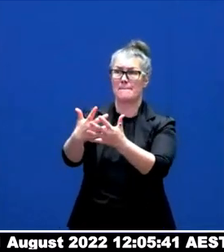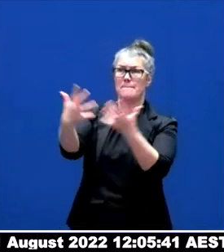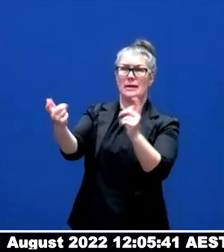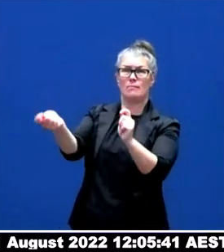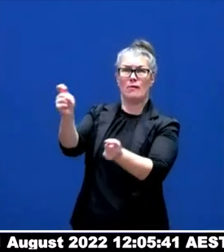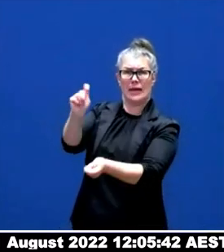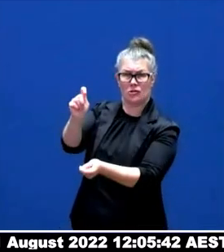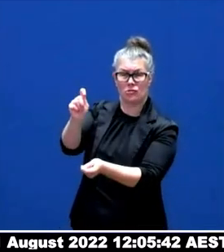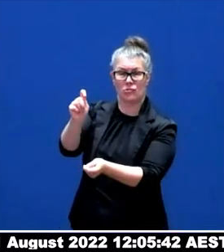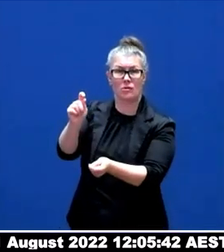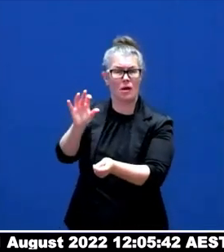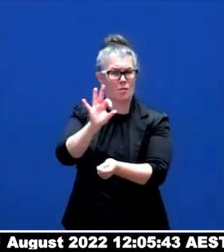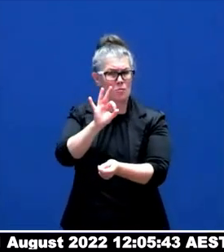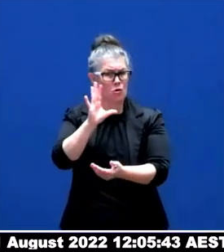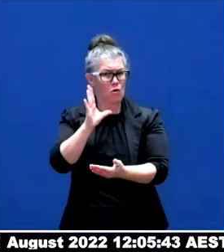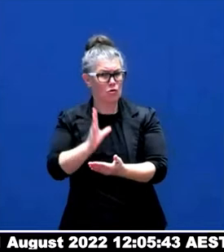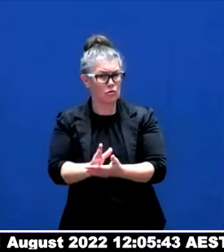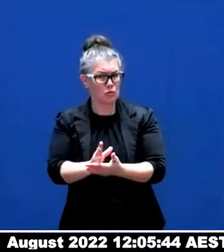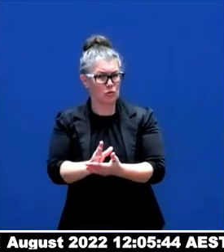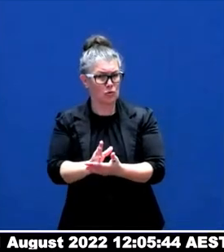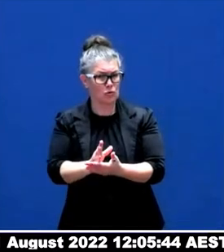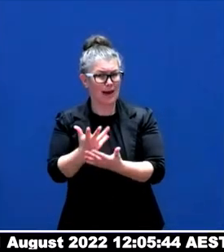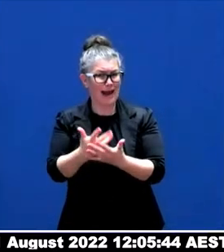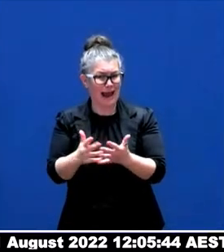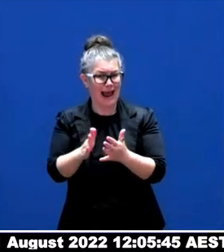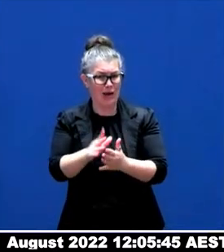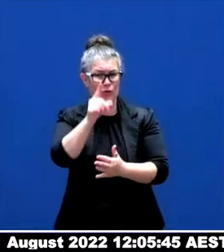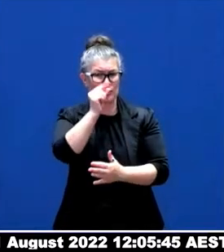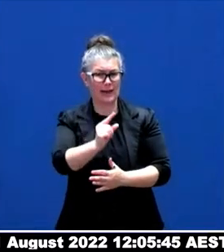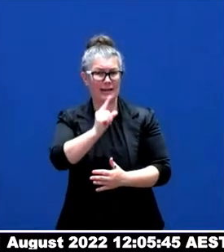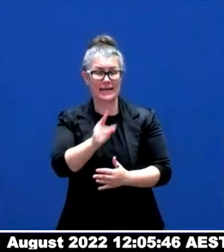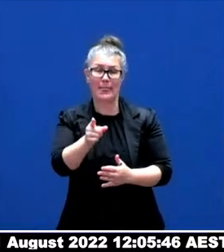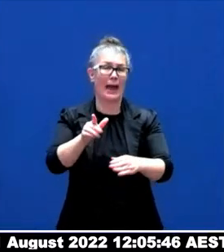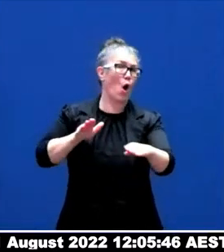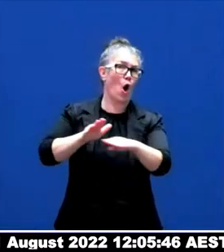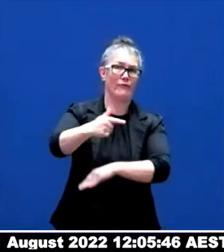basis that you could say a major modification is beyond reasonable adjustment